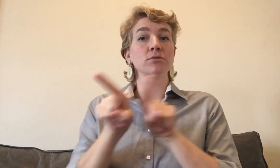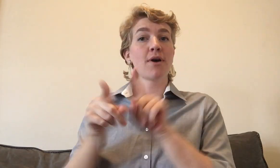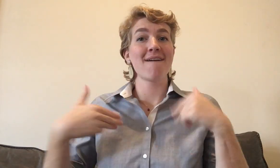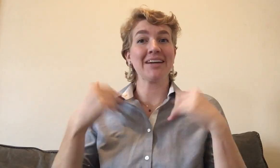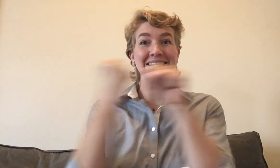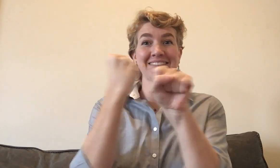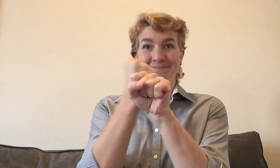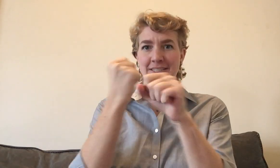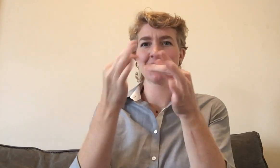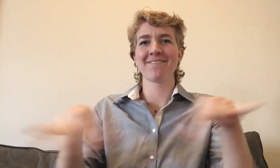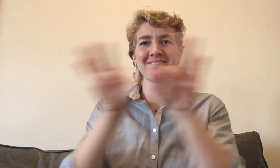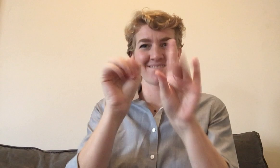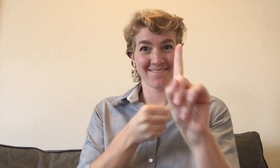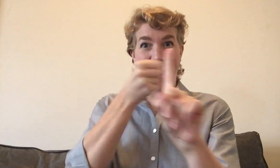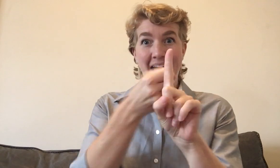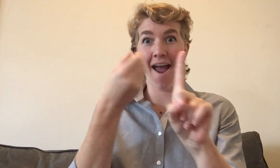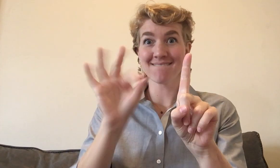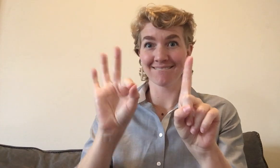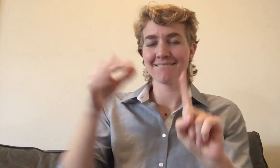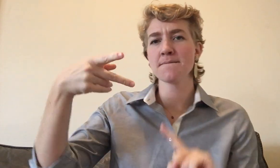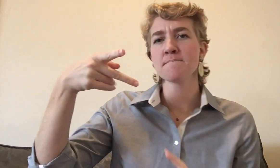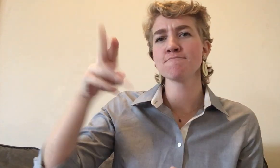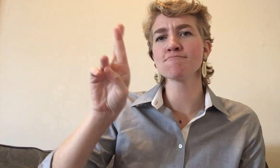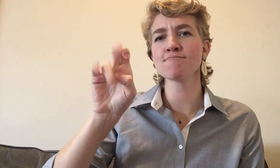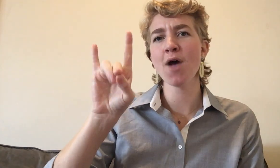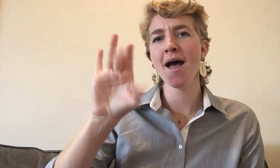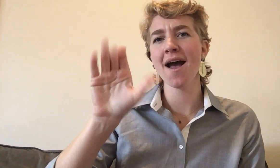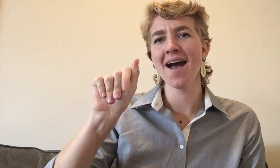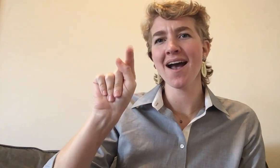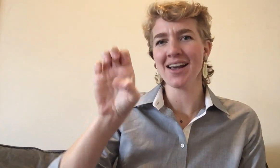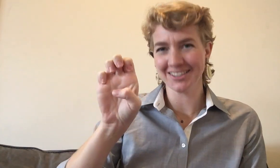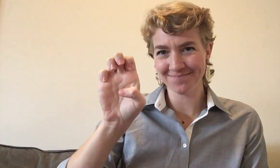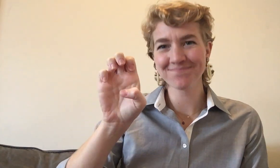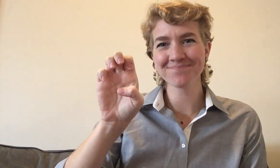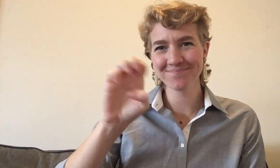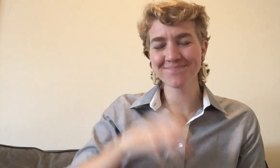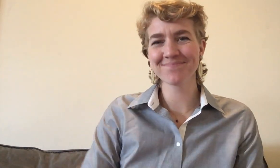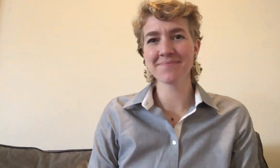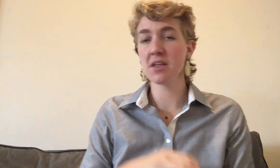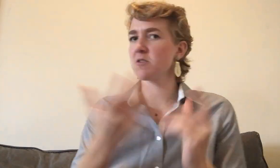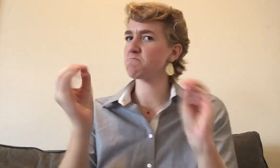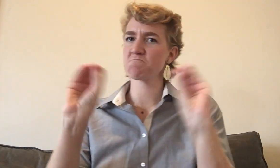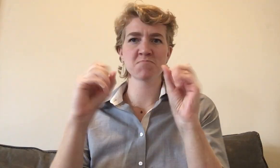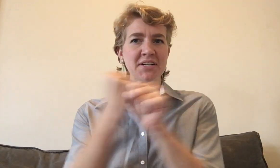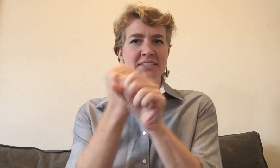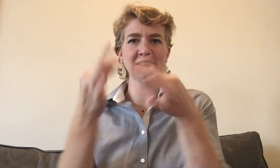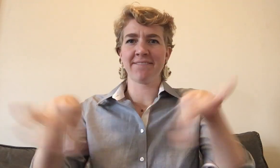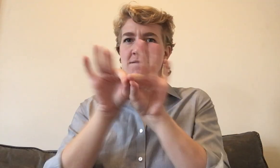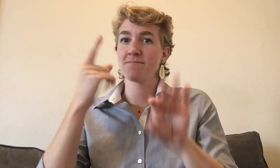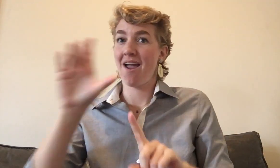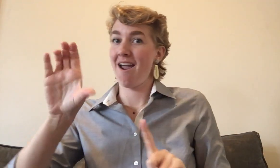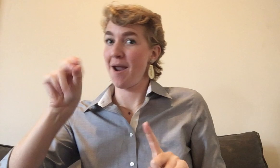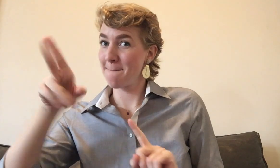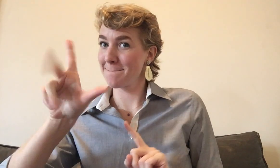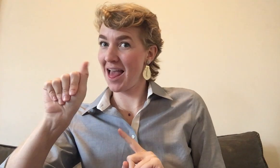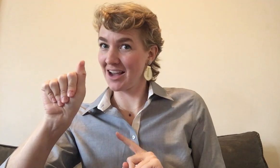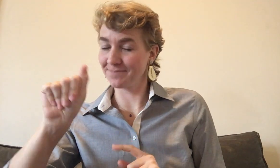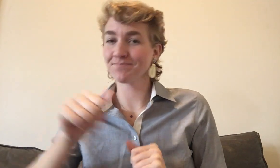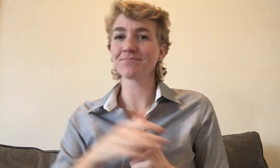The effect of Predicate is also statistically significant. There is no statistical significance for the effect of Copula.